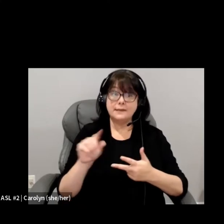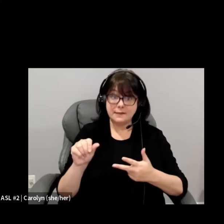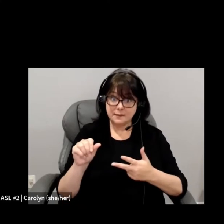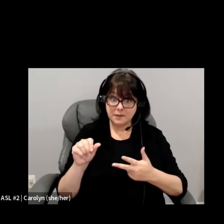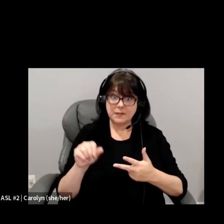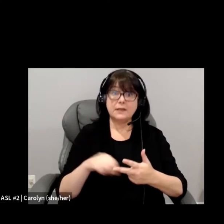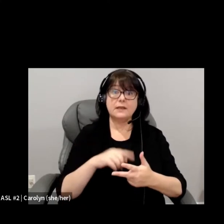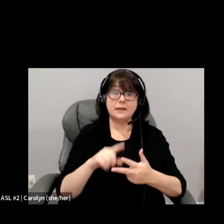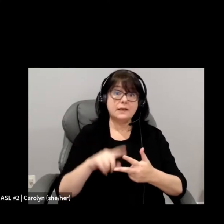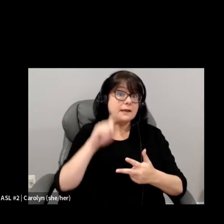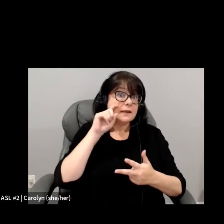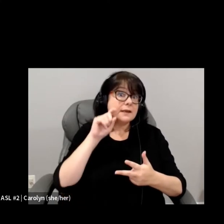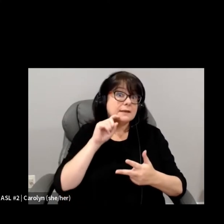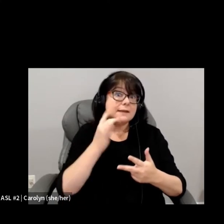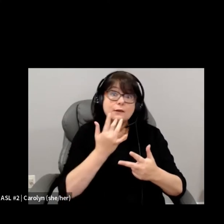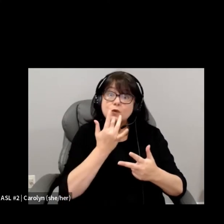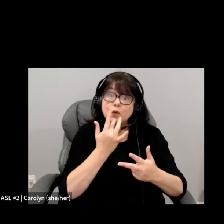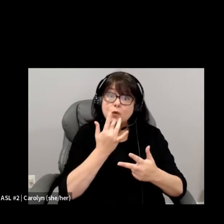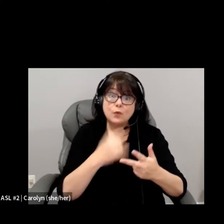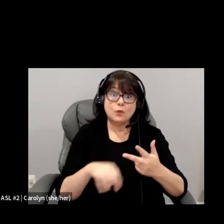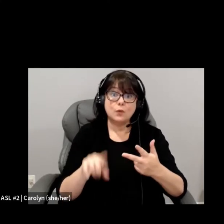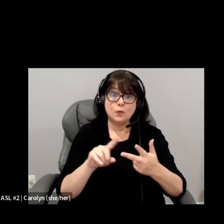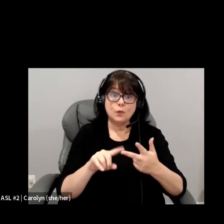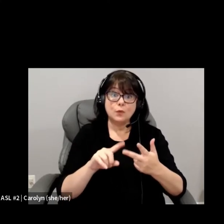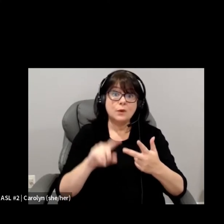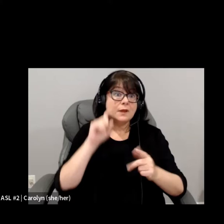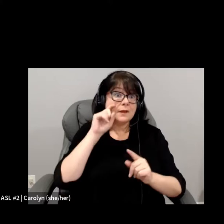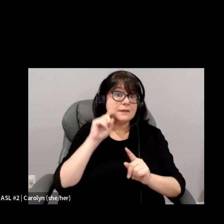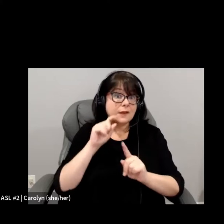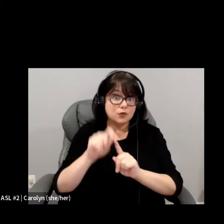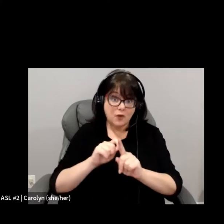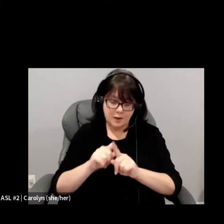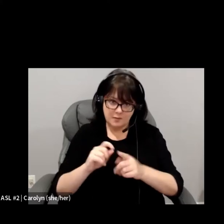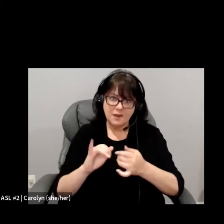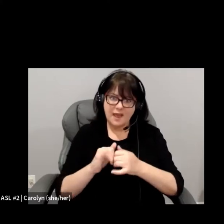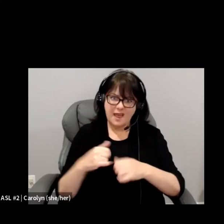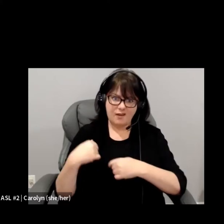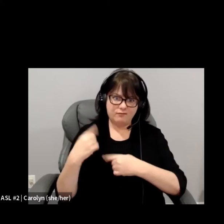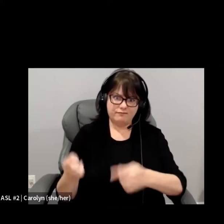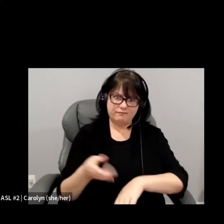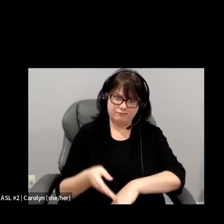ORIENTATION AND SEXUAL HARASSMENT, BUT MY INTENTION IN SHARING THIS IS TO DRAW YOUR